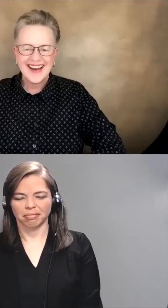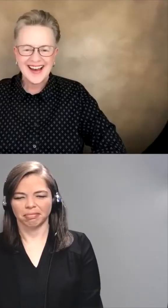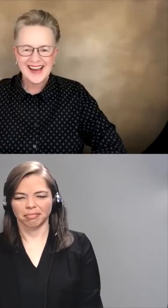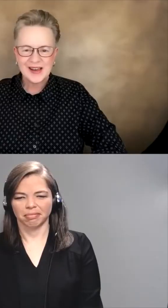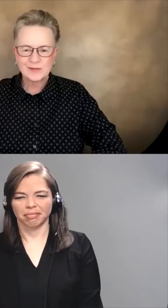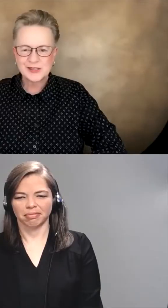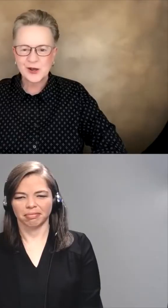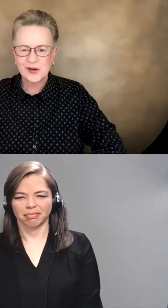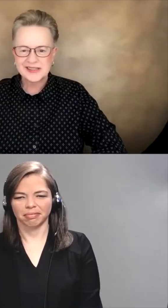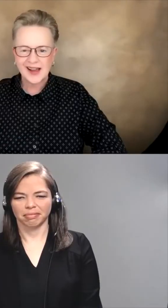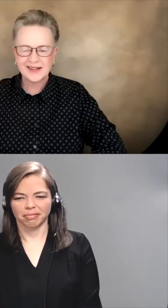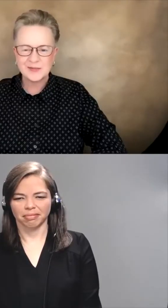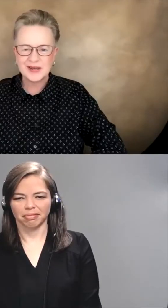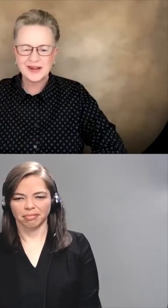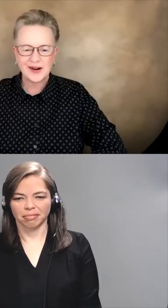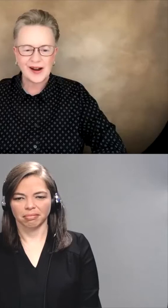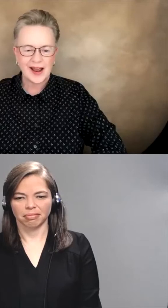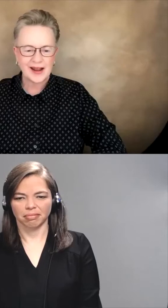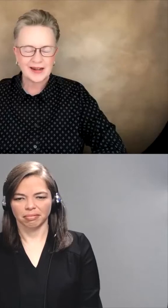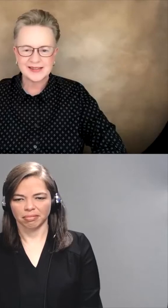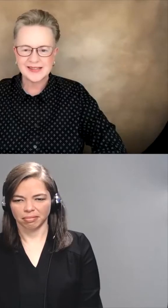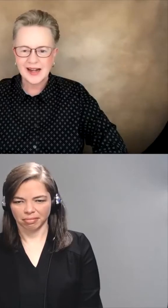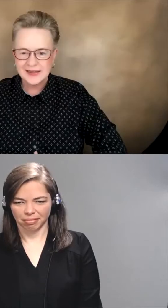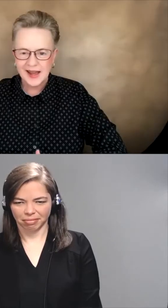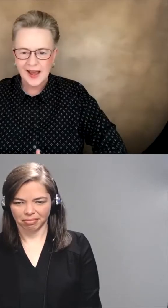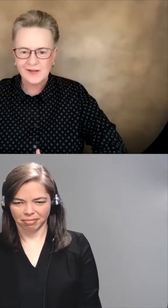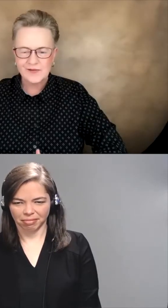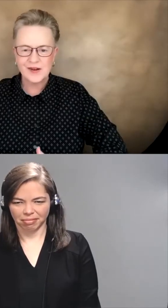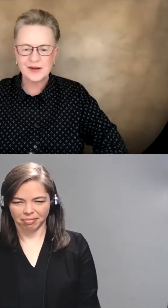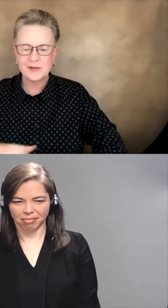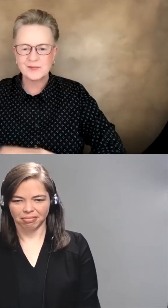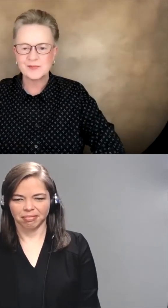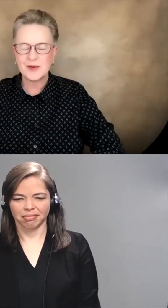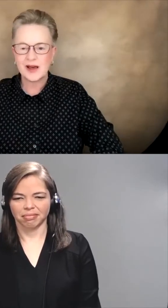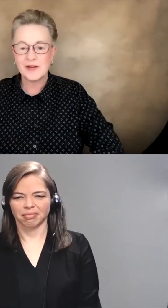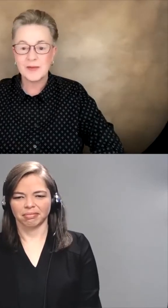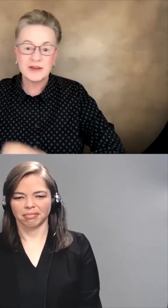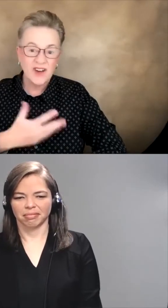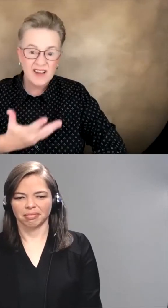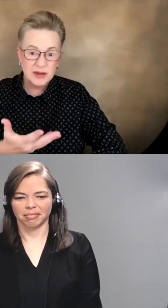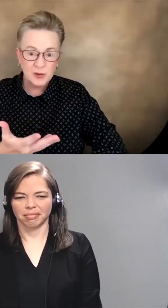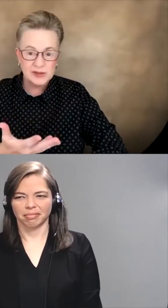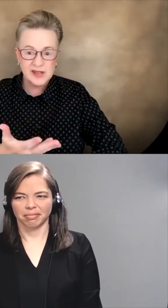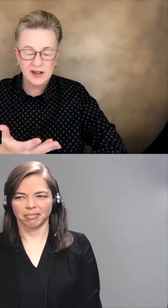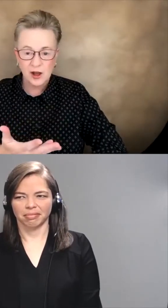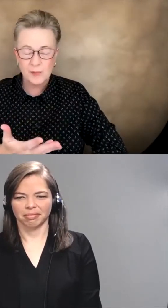I am so excited to be here and excited to have um I thought maybe five people would sign up